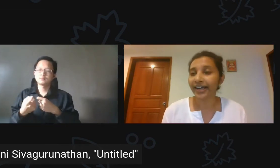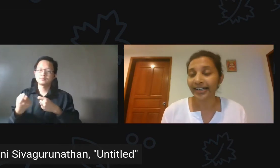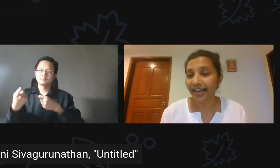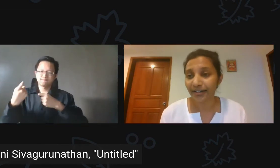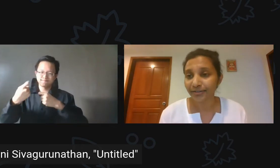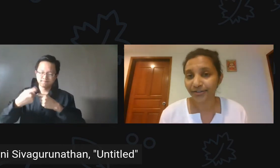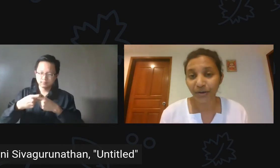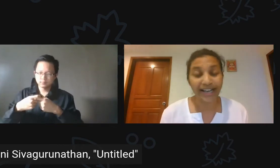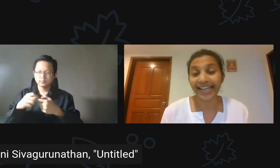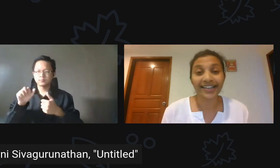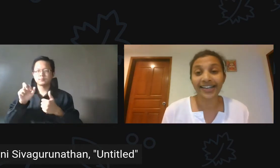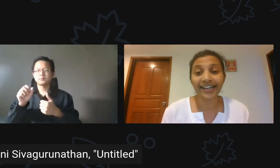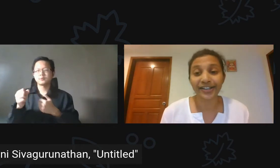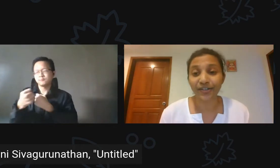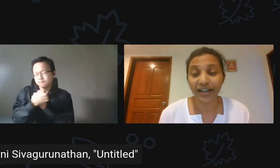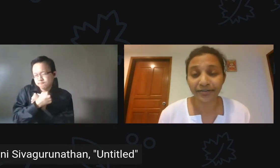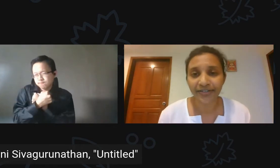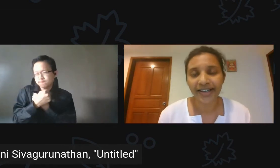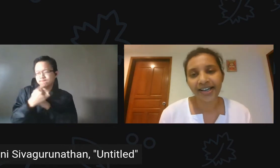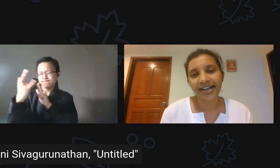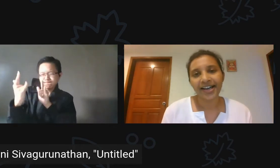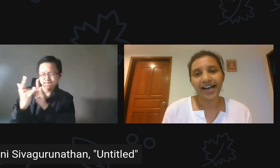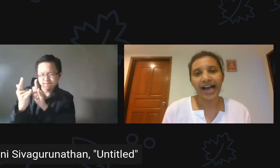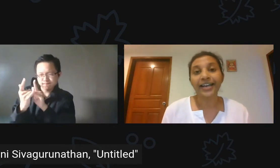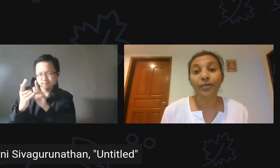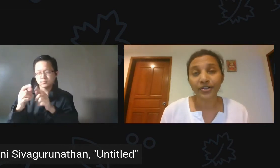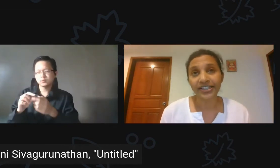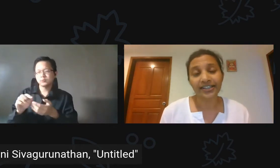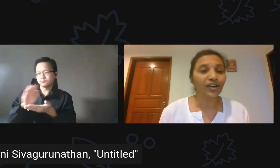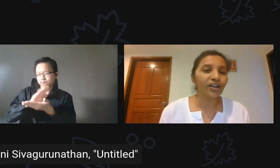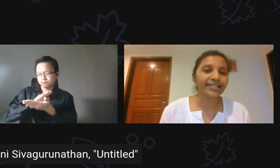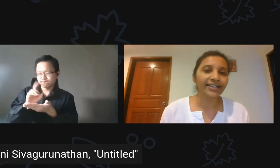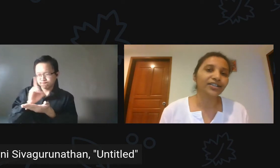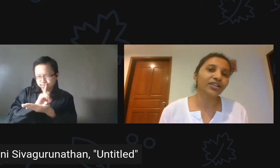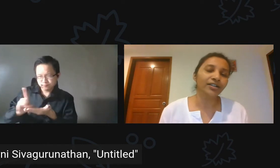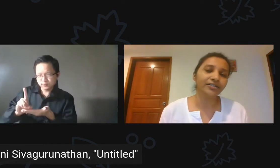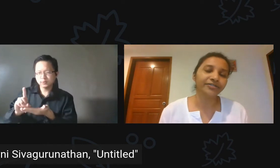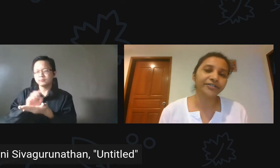divine love or any other kind of love. I wrote it in the context of